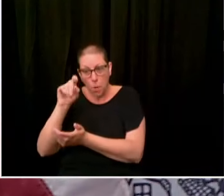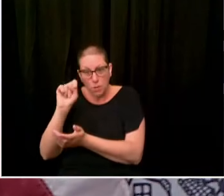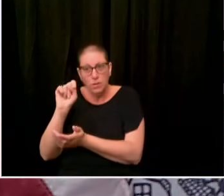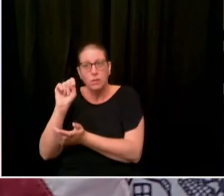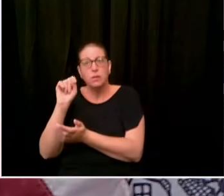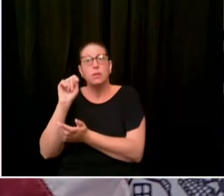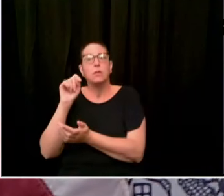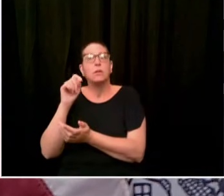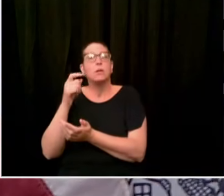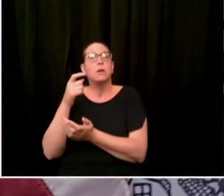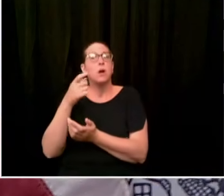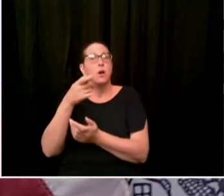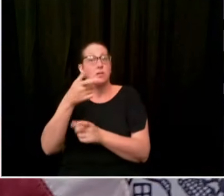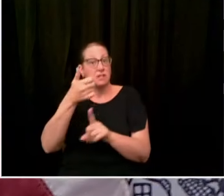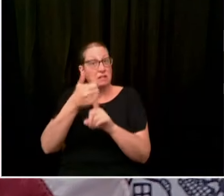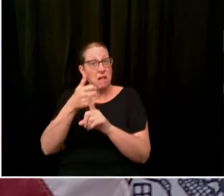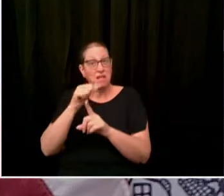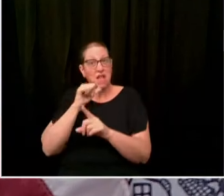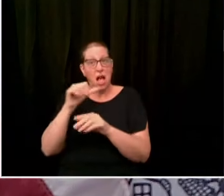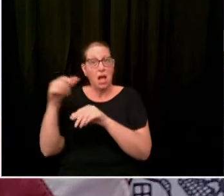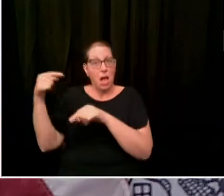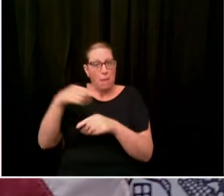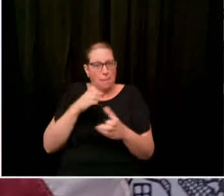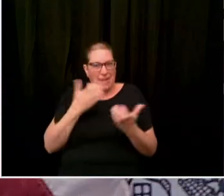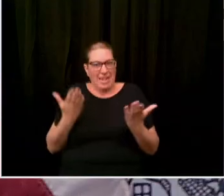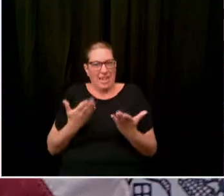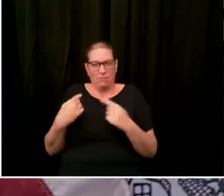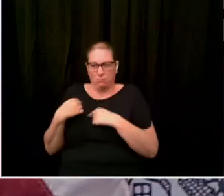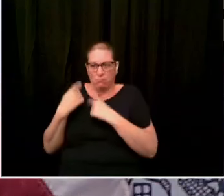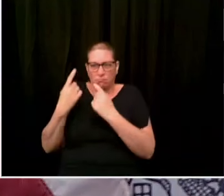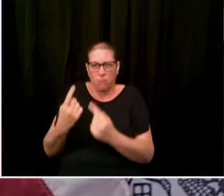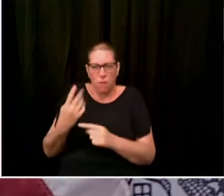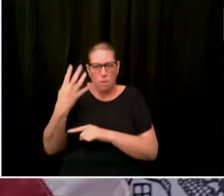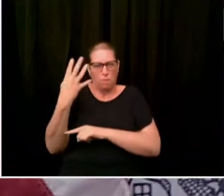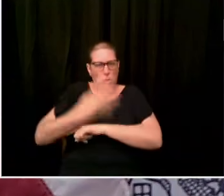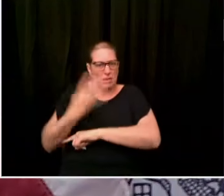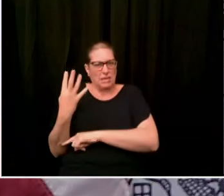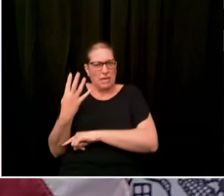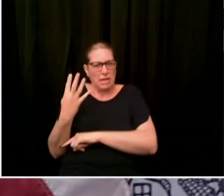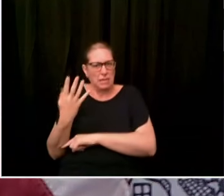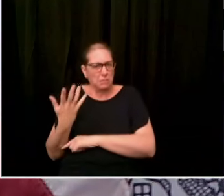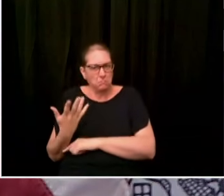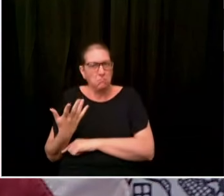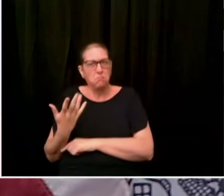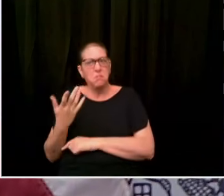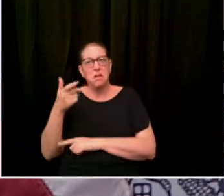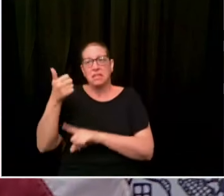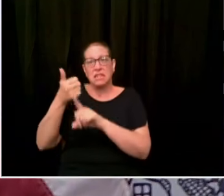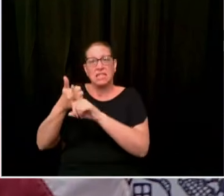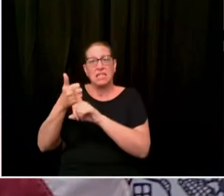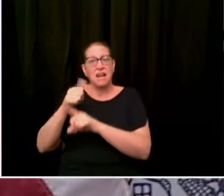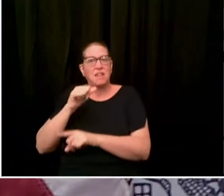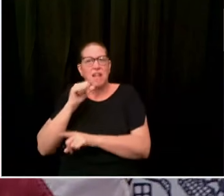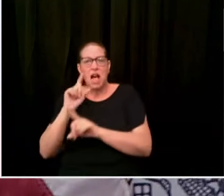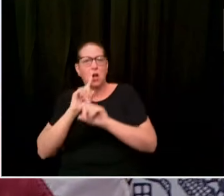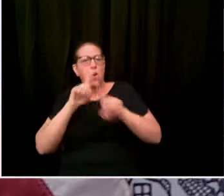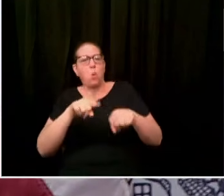ABSENT FROM QUITE A FEW OF THESE